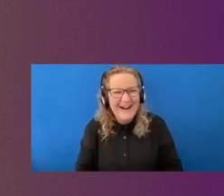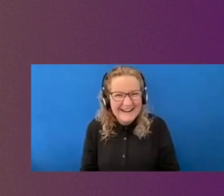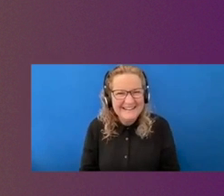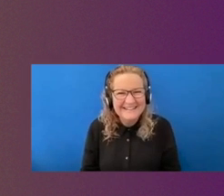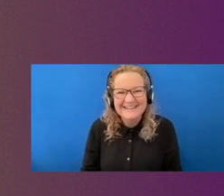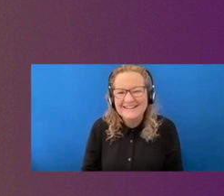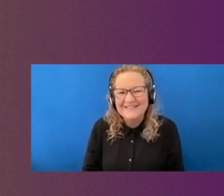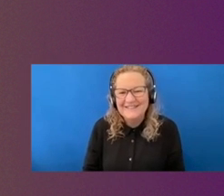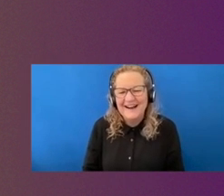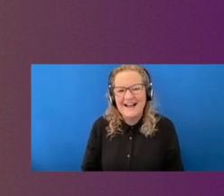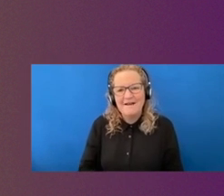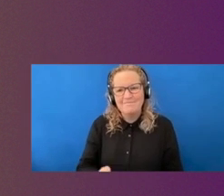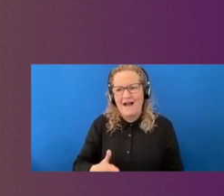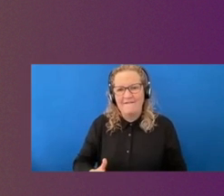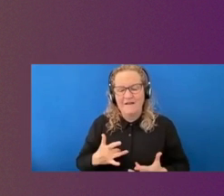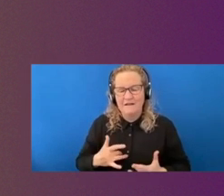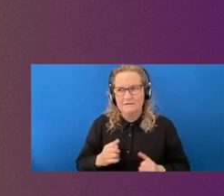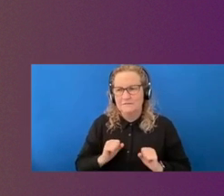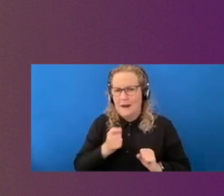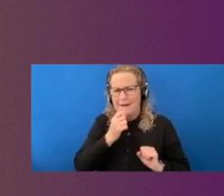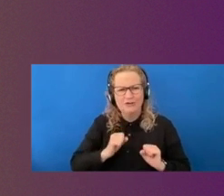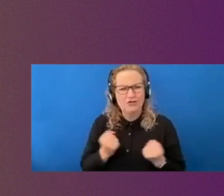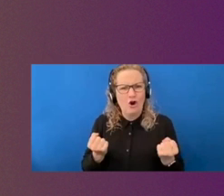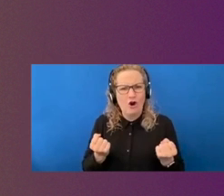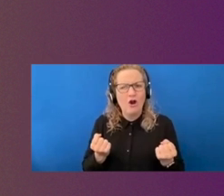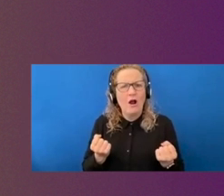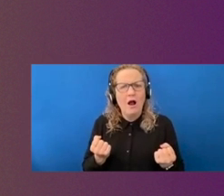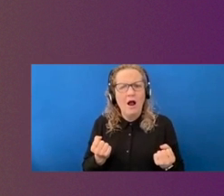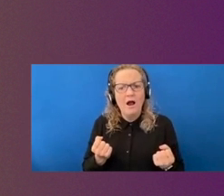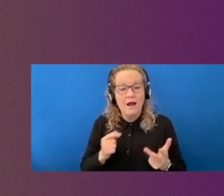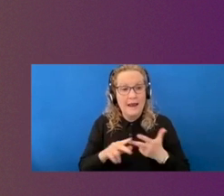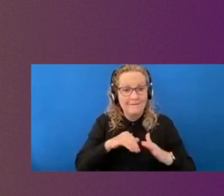jarring I think like compared to how I would have been treated had I been in the office versus